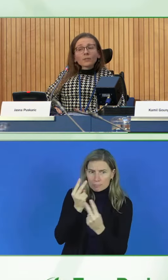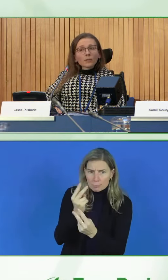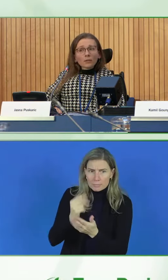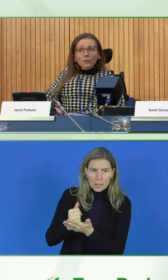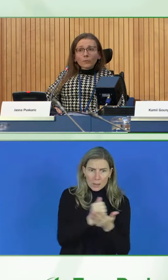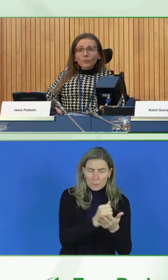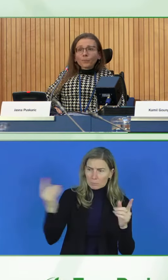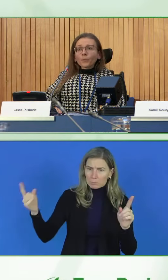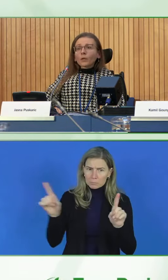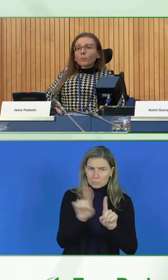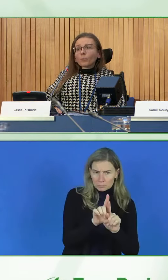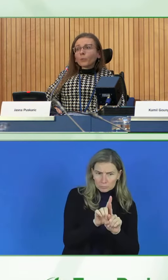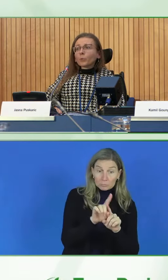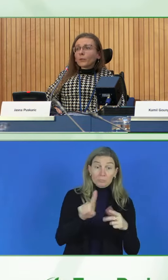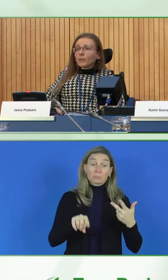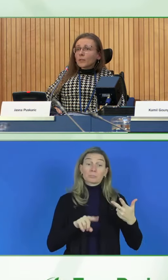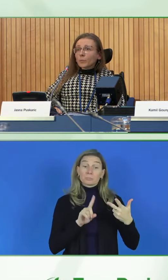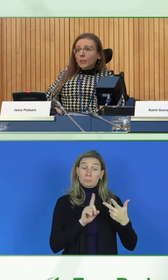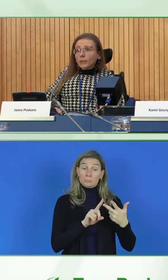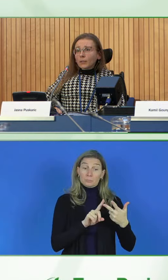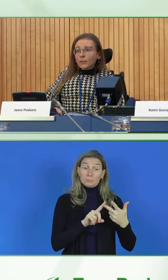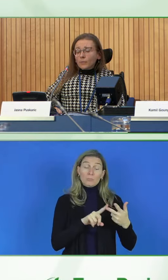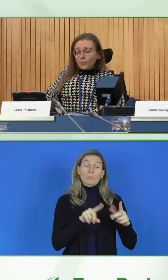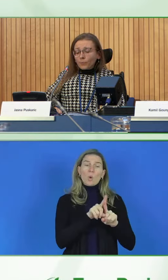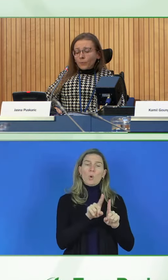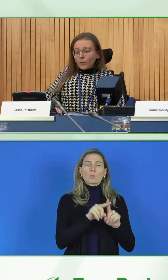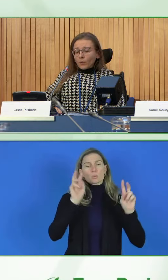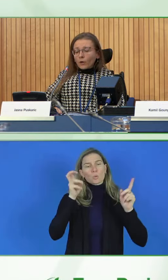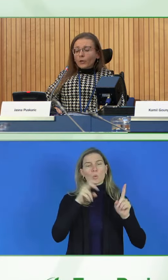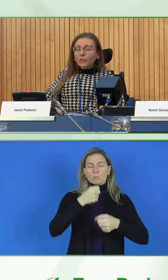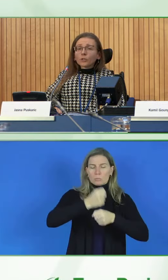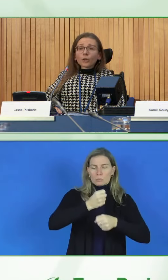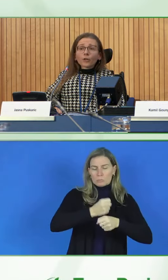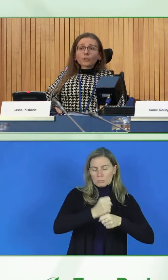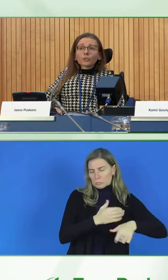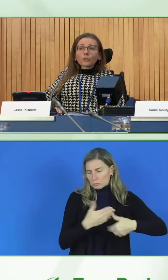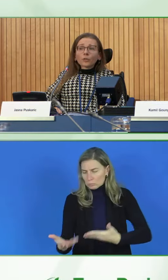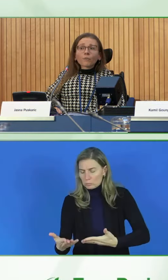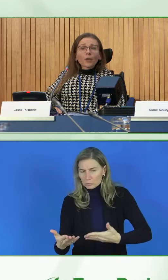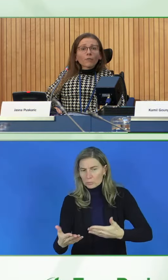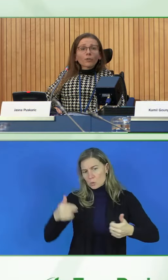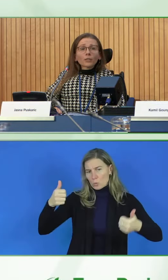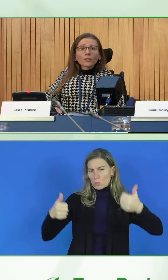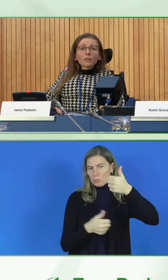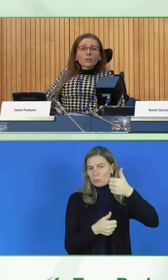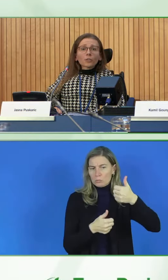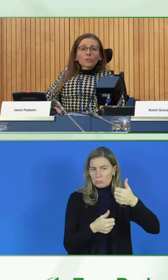Still, people with disabilities are in charge of every decision.